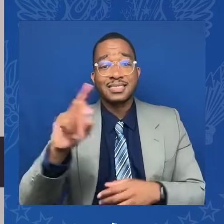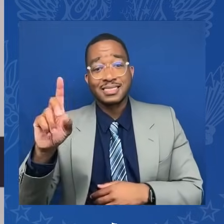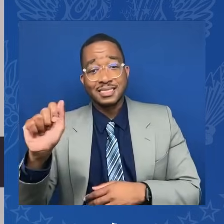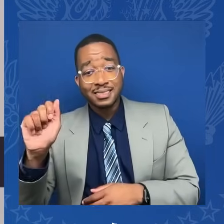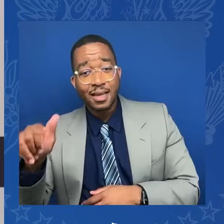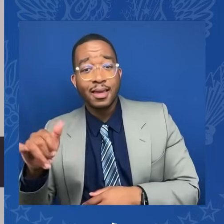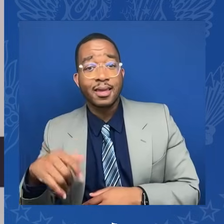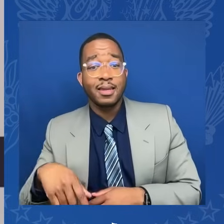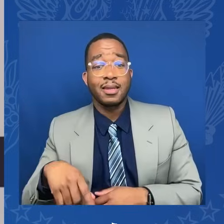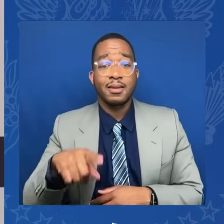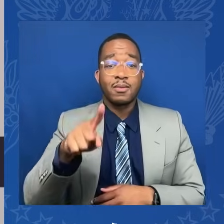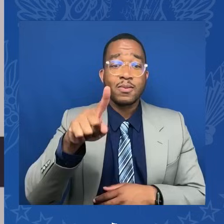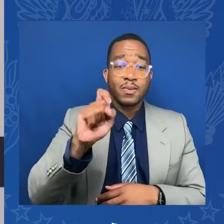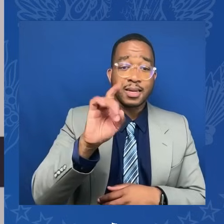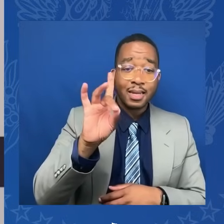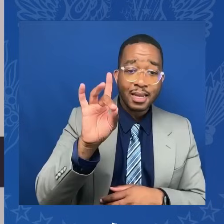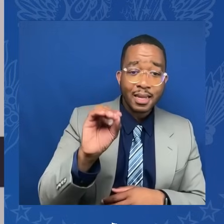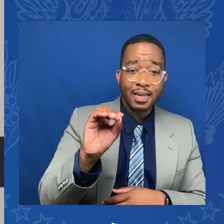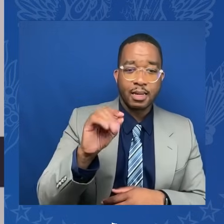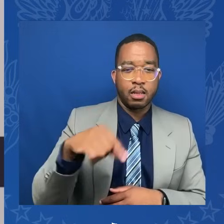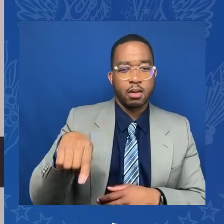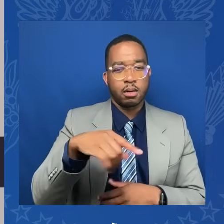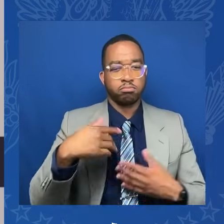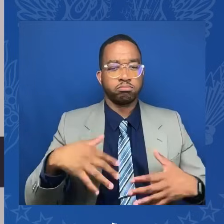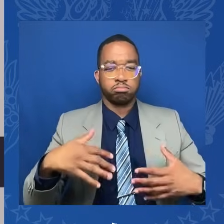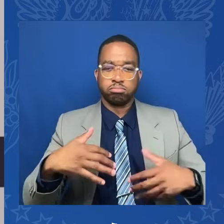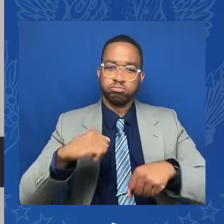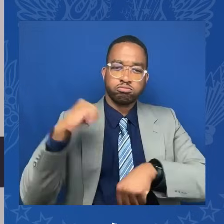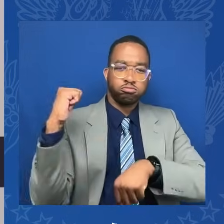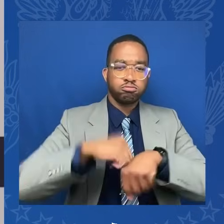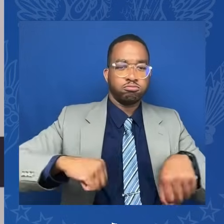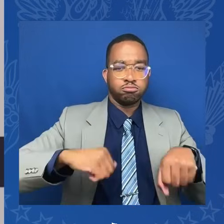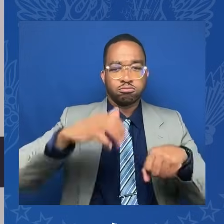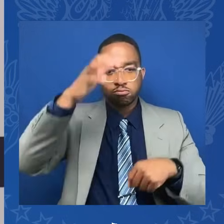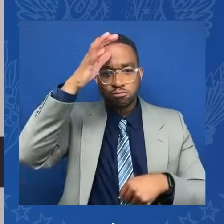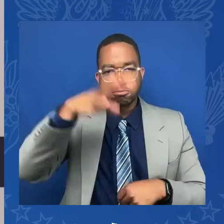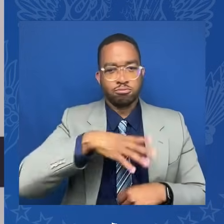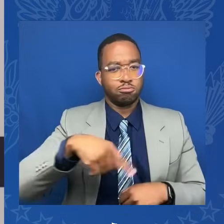who came back to Normandy this week with such pride and sense of devotion.